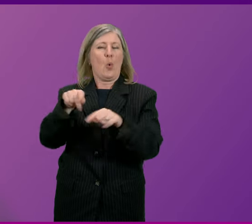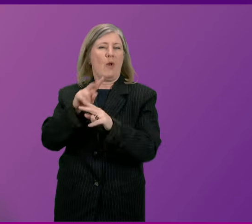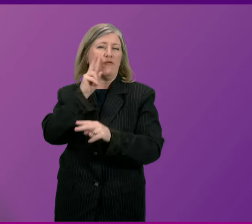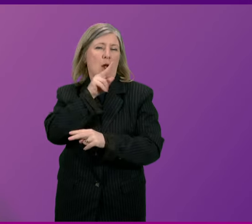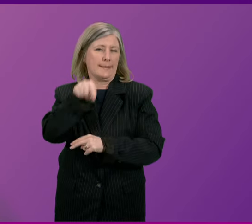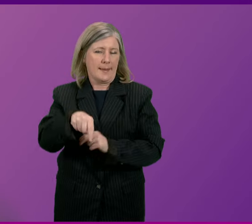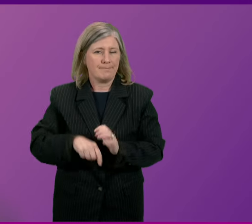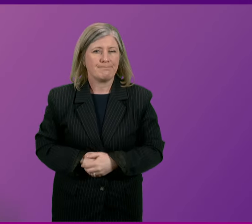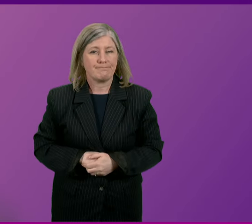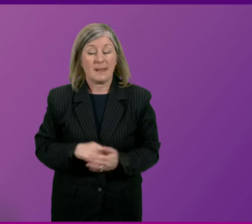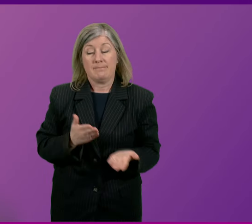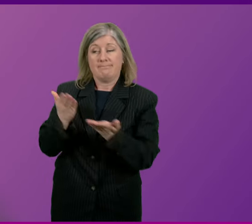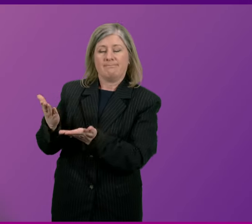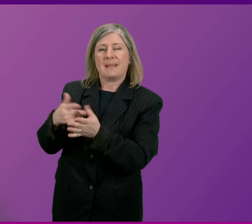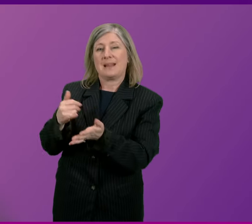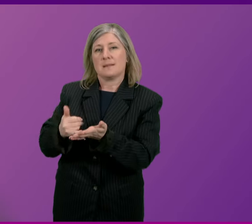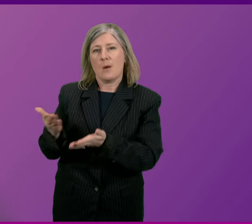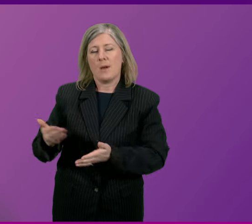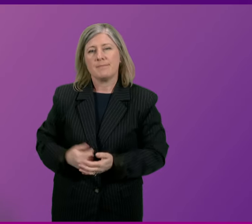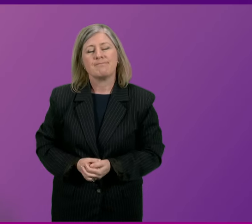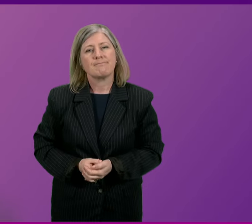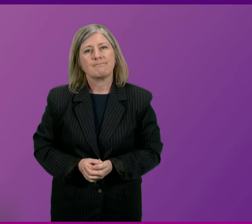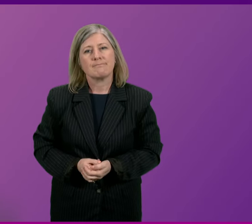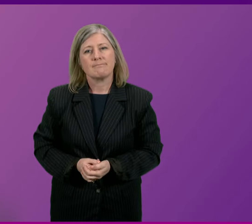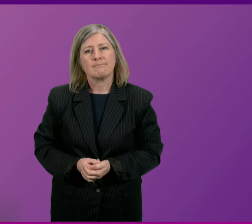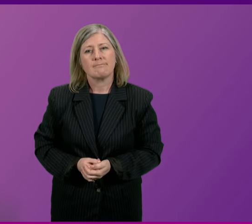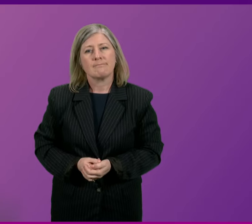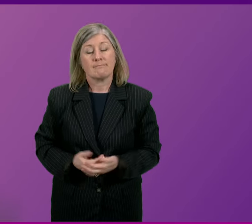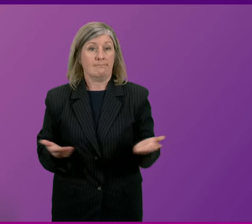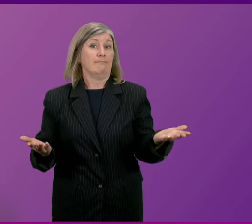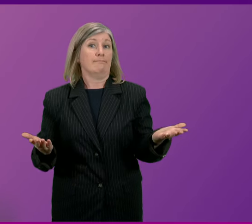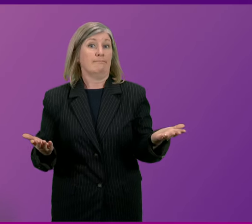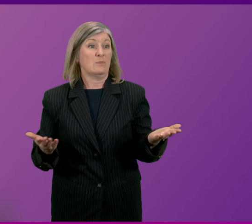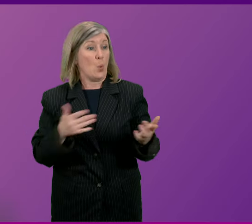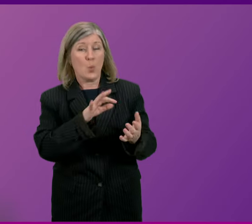It is clear that the First Minister has no answer for parents,